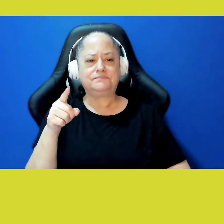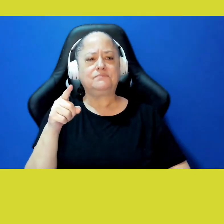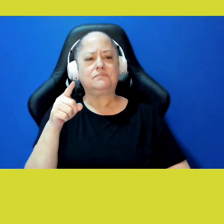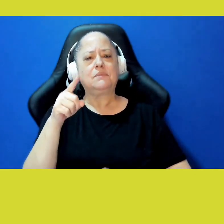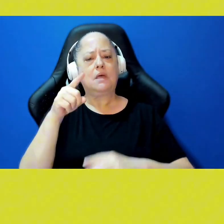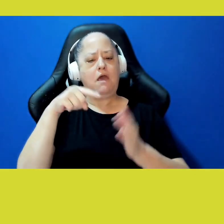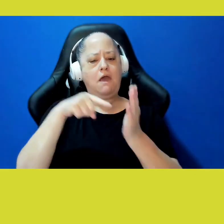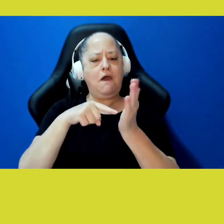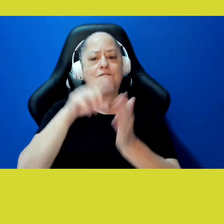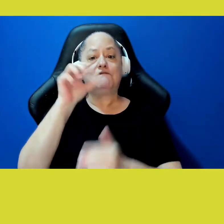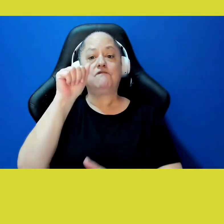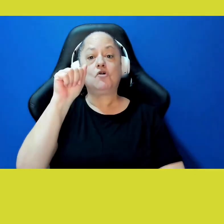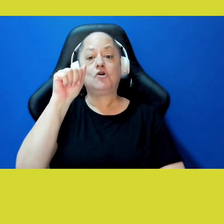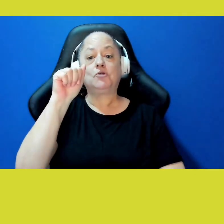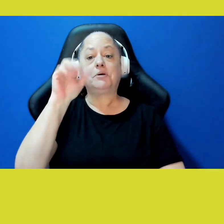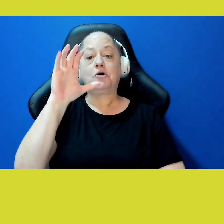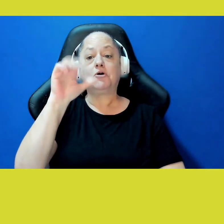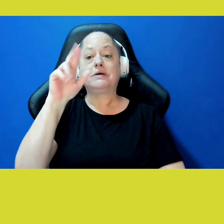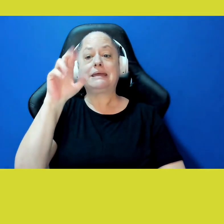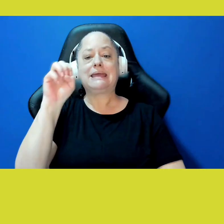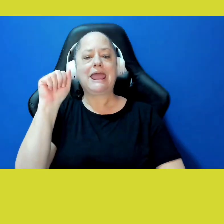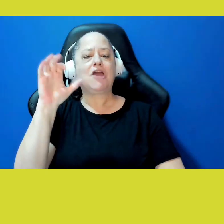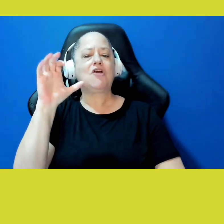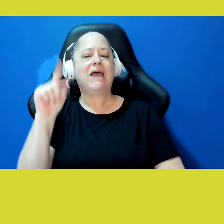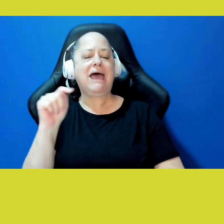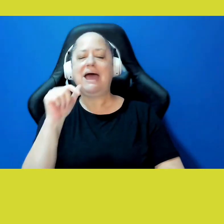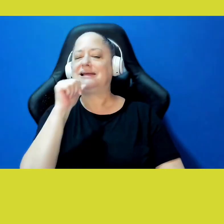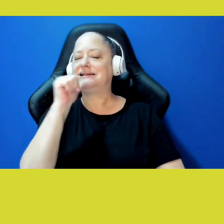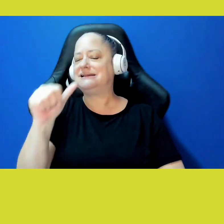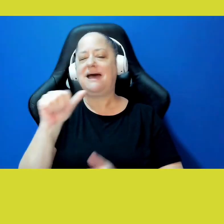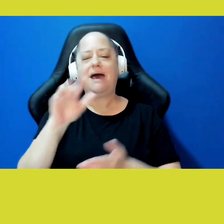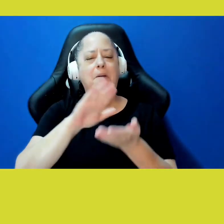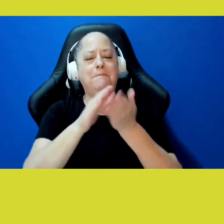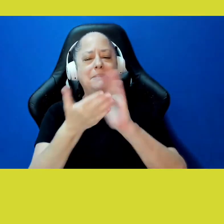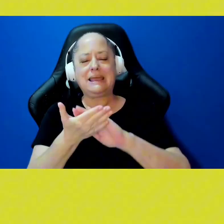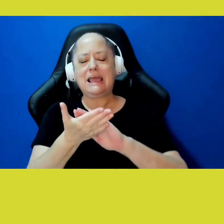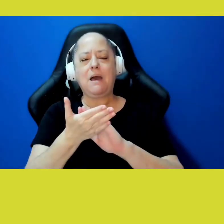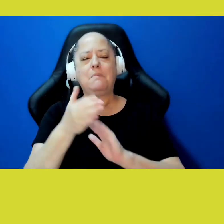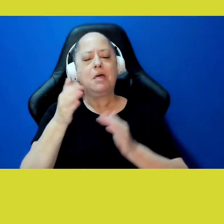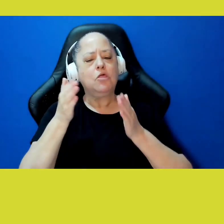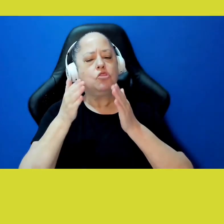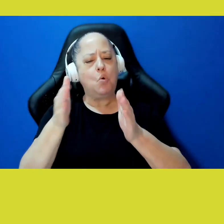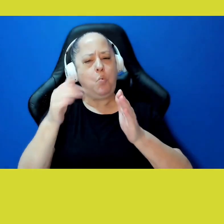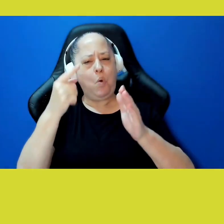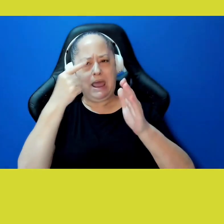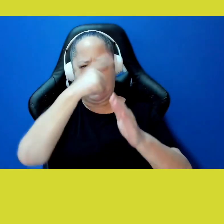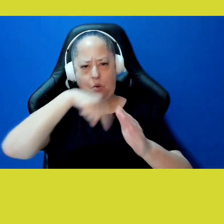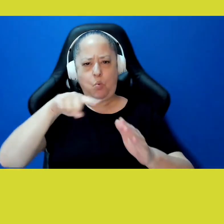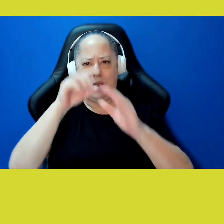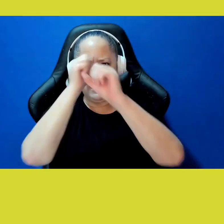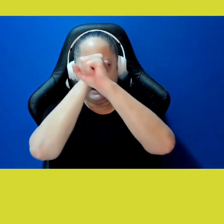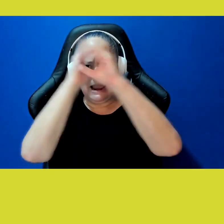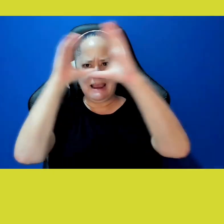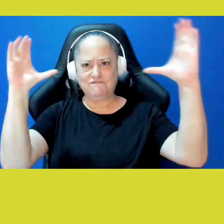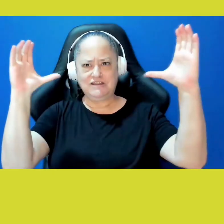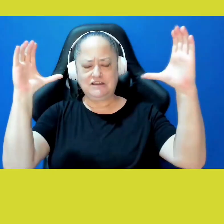act needless to say didn't exactly turn out i think the way that we had envisioned and so even as housing